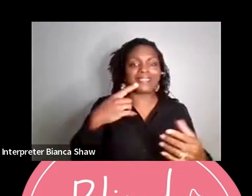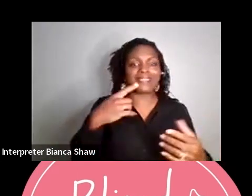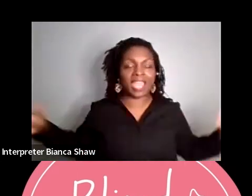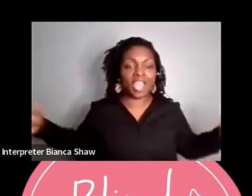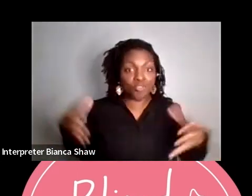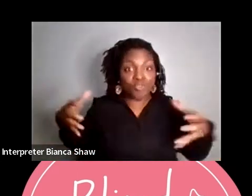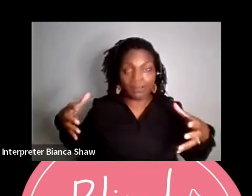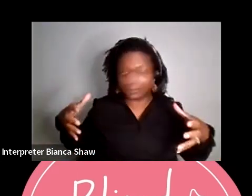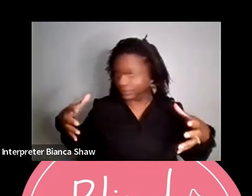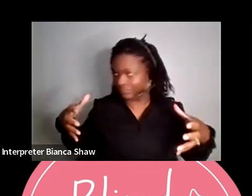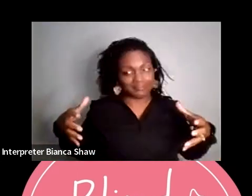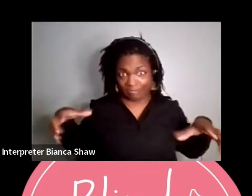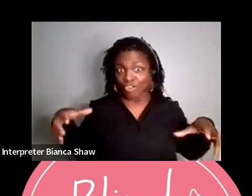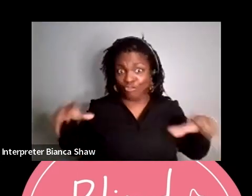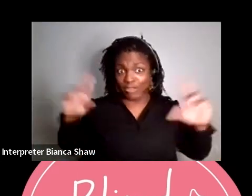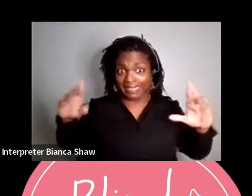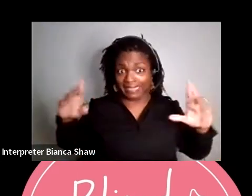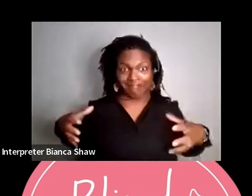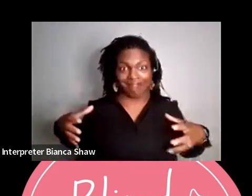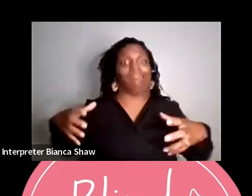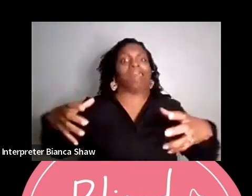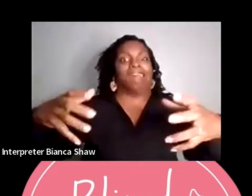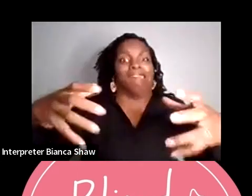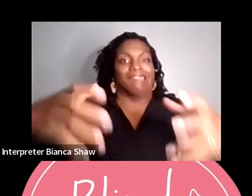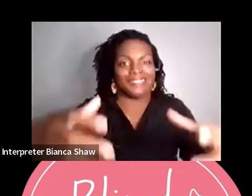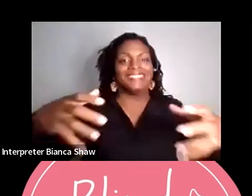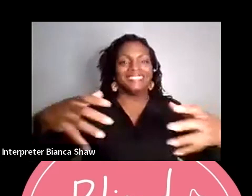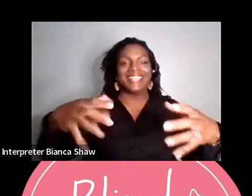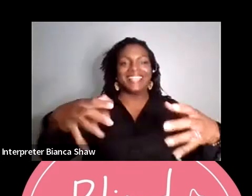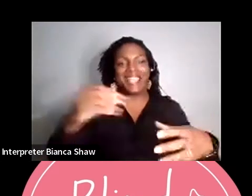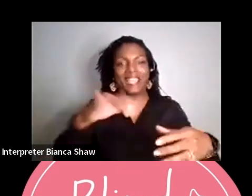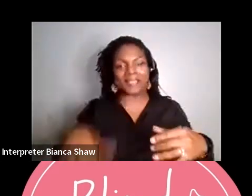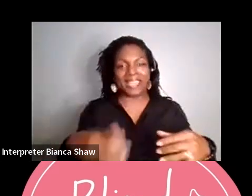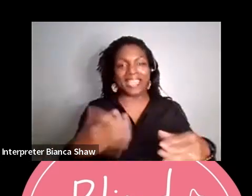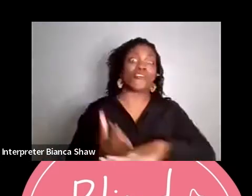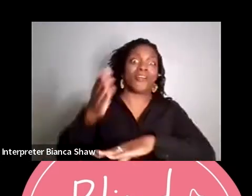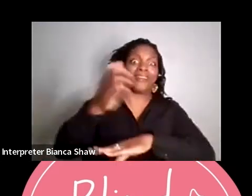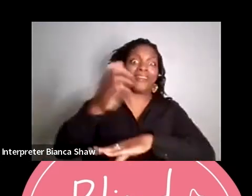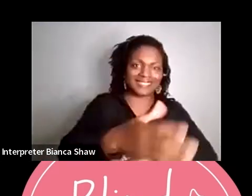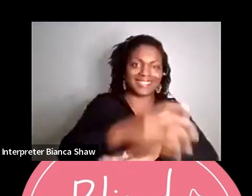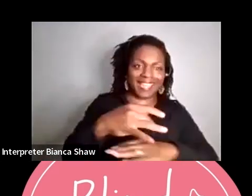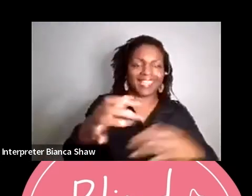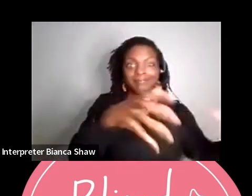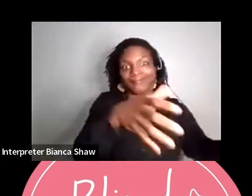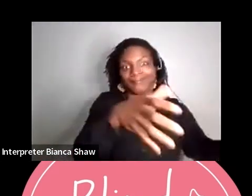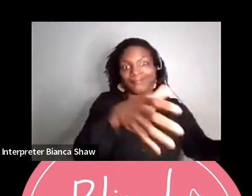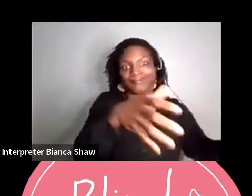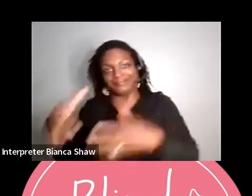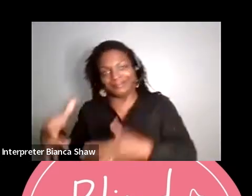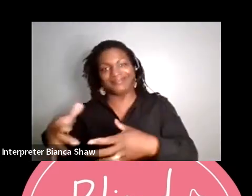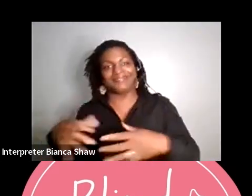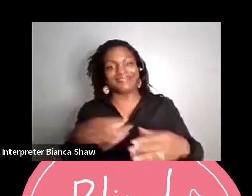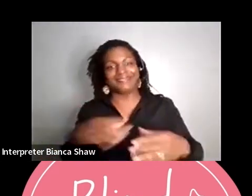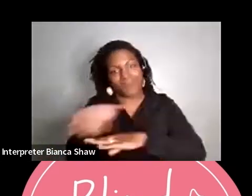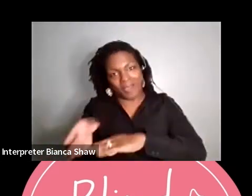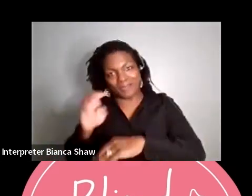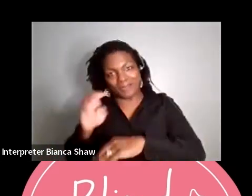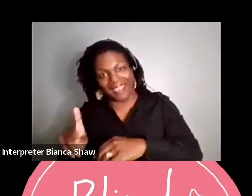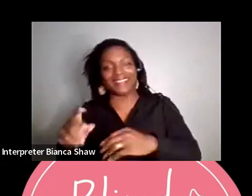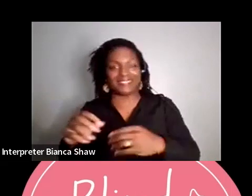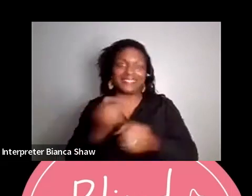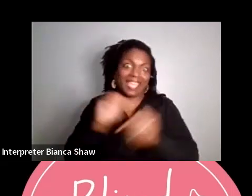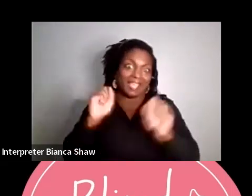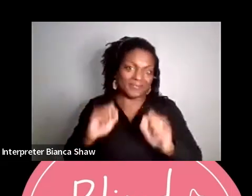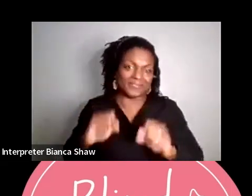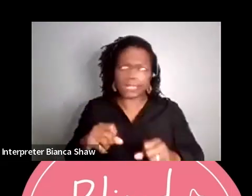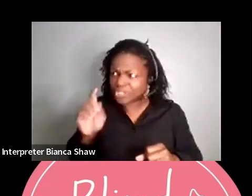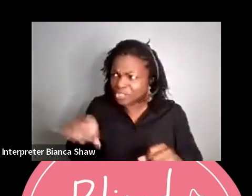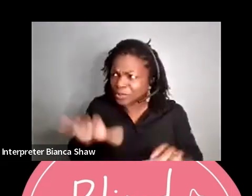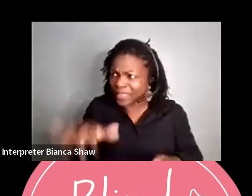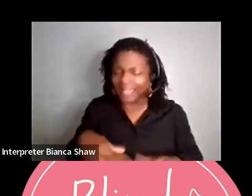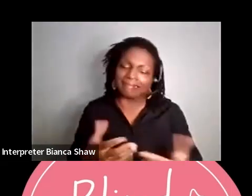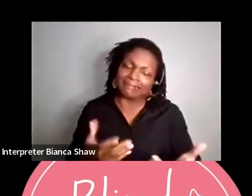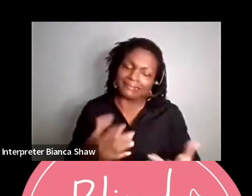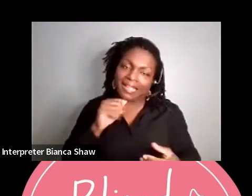But we did. We were able to all cross and sync and kind of cross back but it was really neat to see some of the kids that have had a king since they were little and have been part of orientation mobility